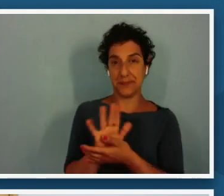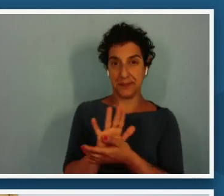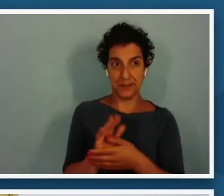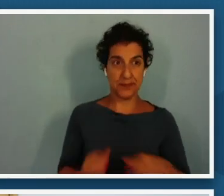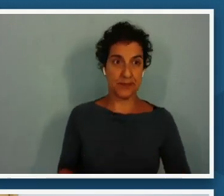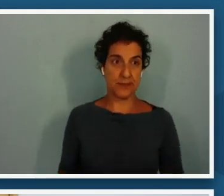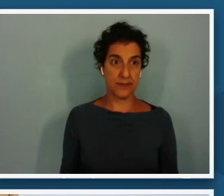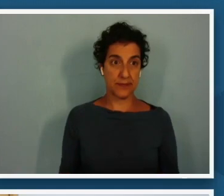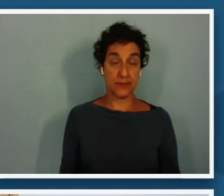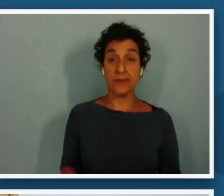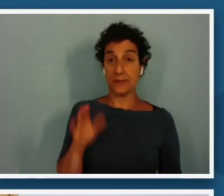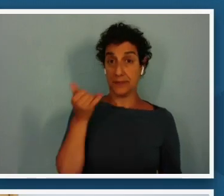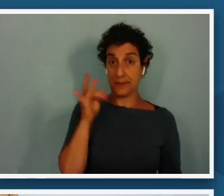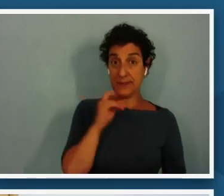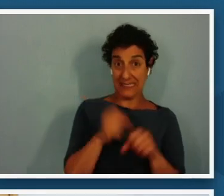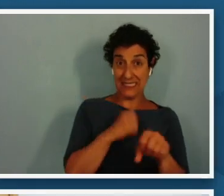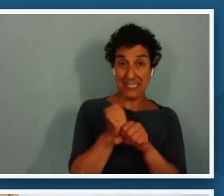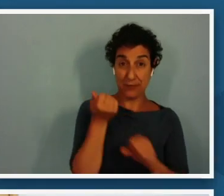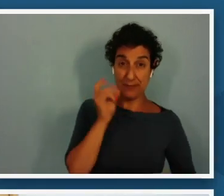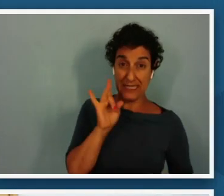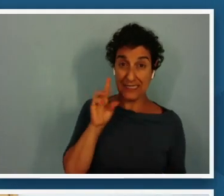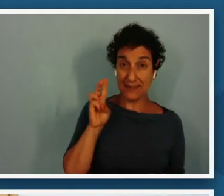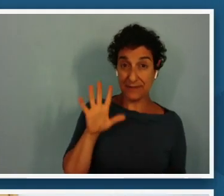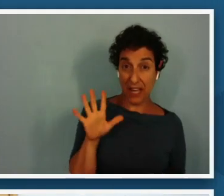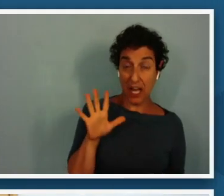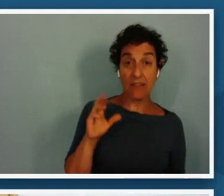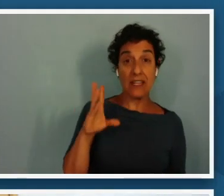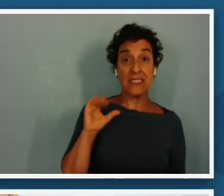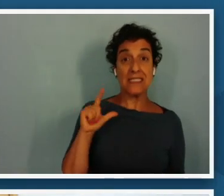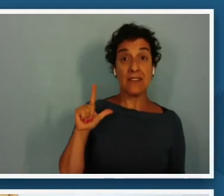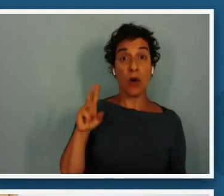1865